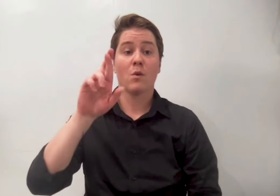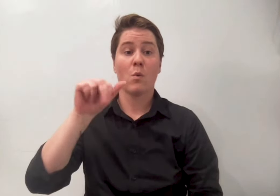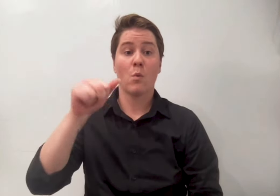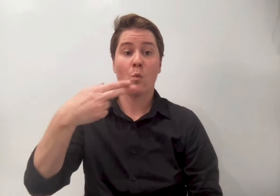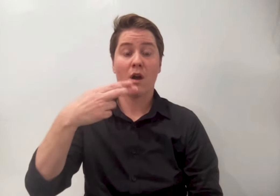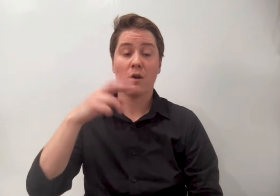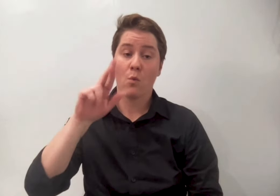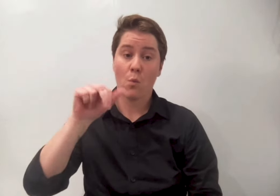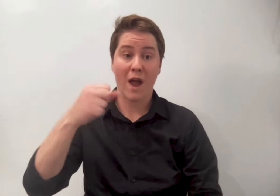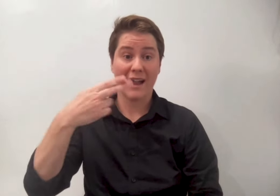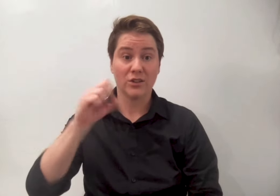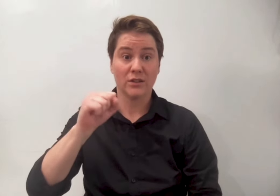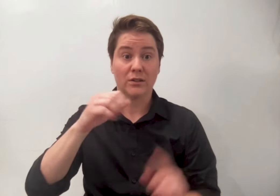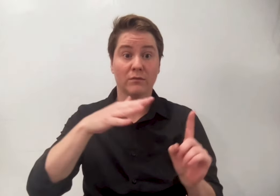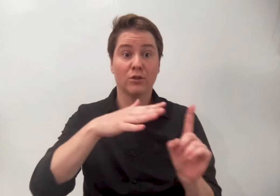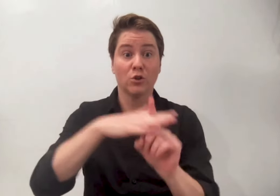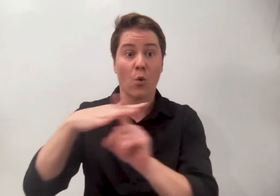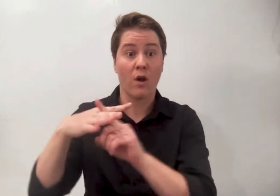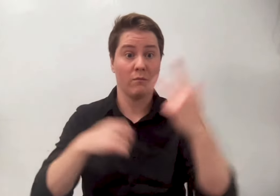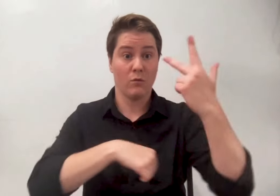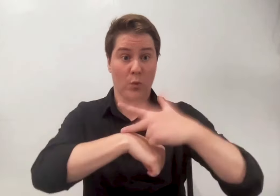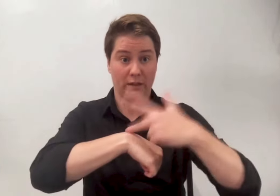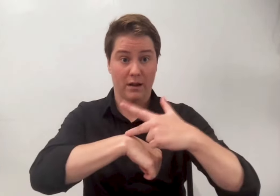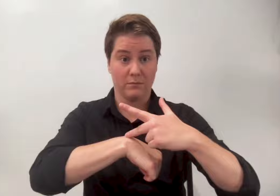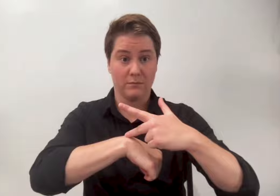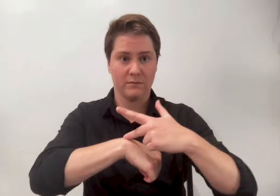My rashes showed up three times